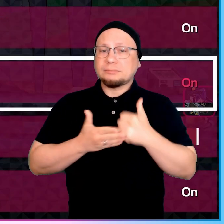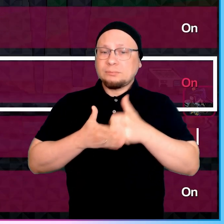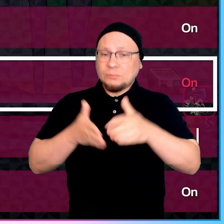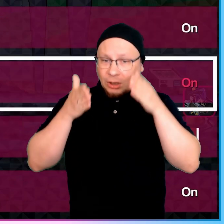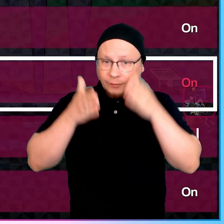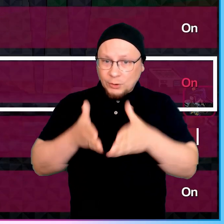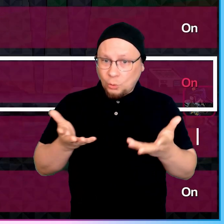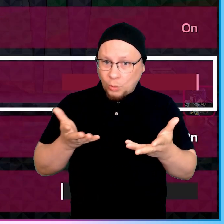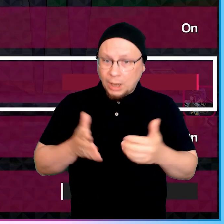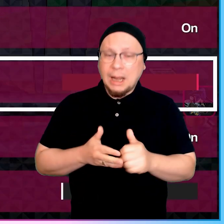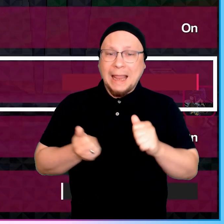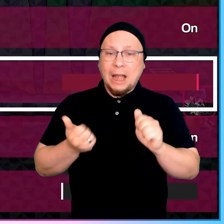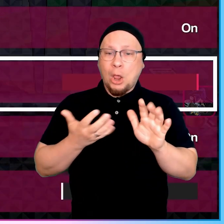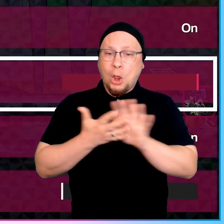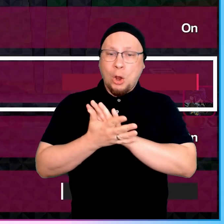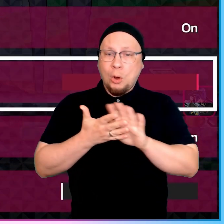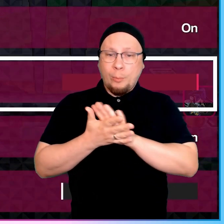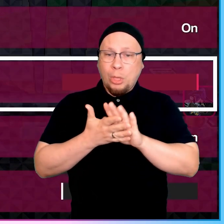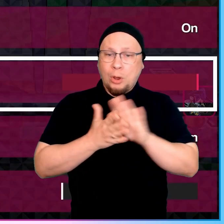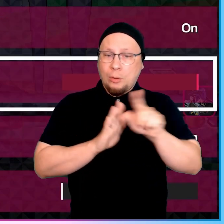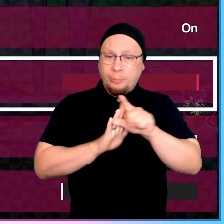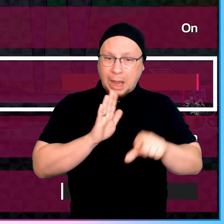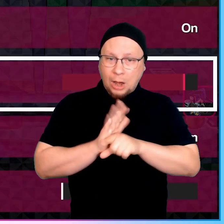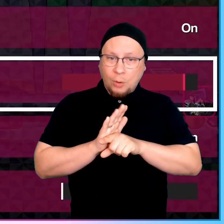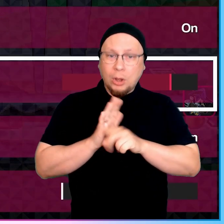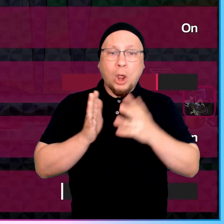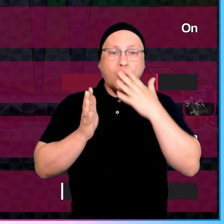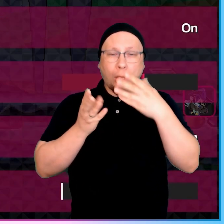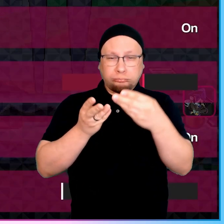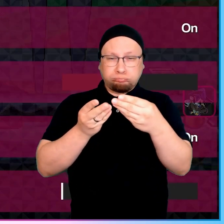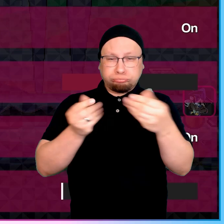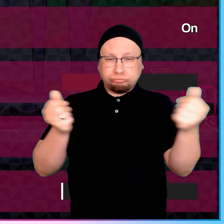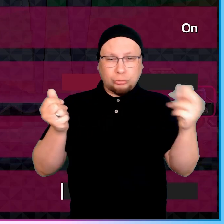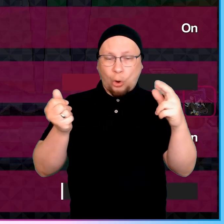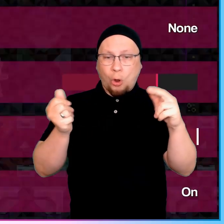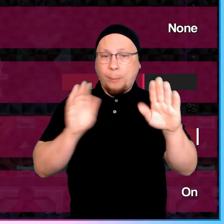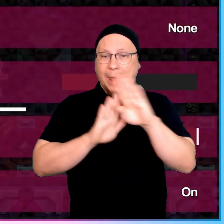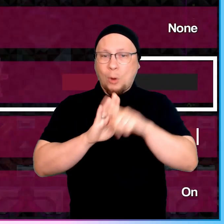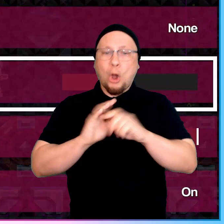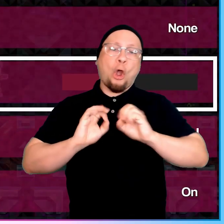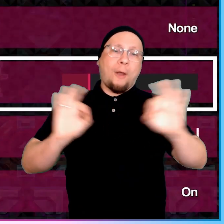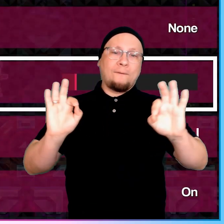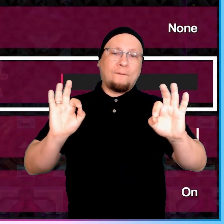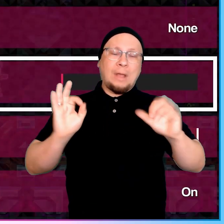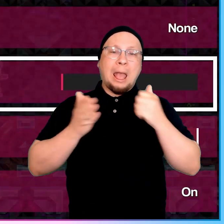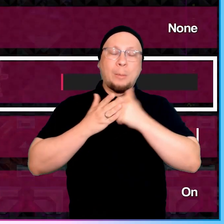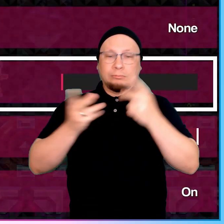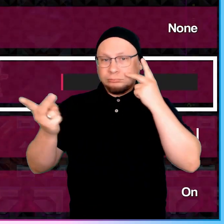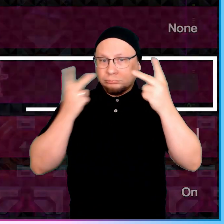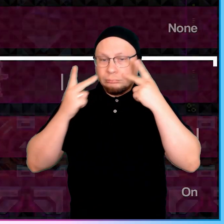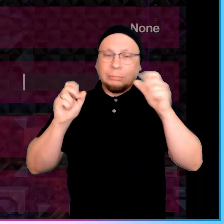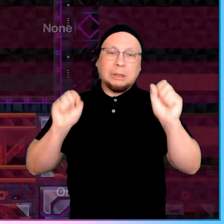allow you to blur, desaturate, or even turn off the backgrounds entirely. There are also options for adjusting the amount